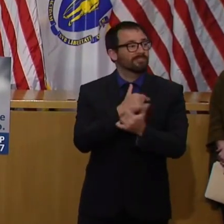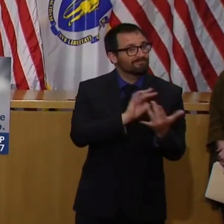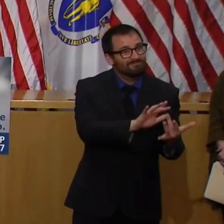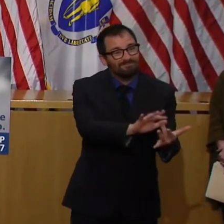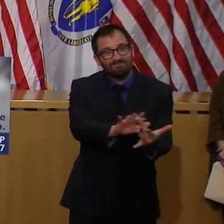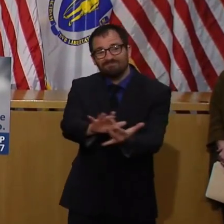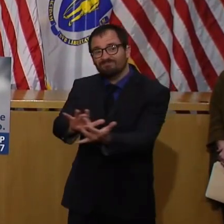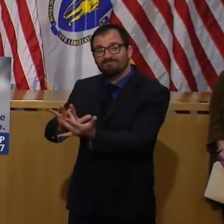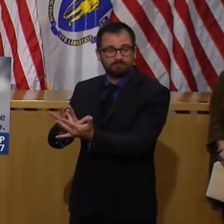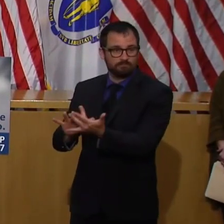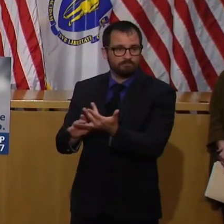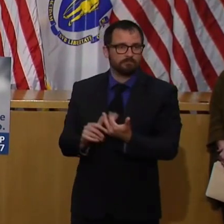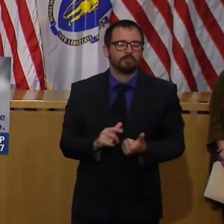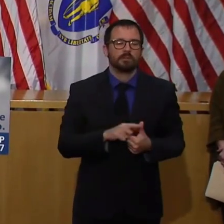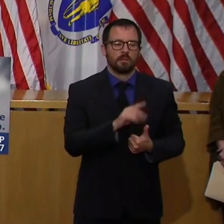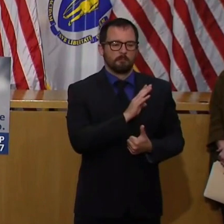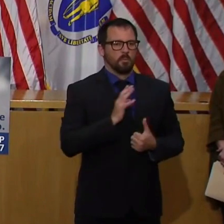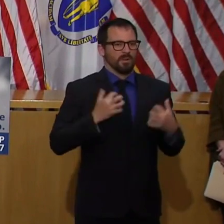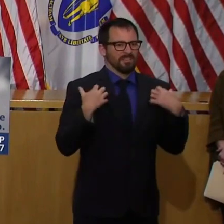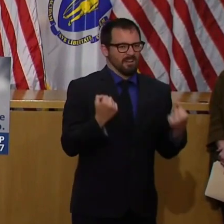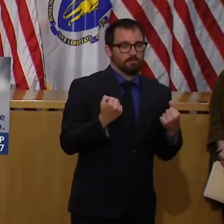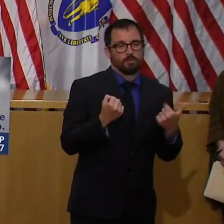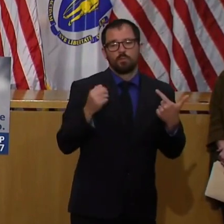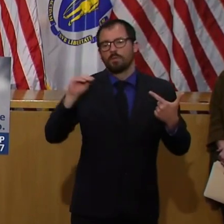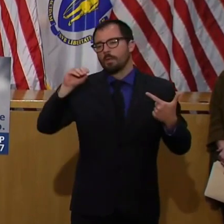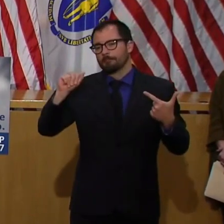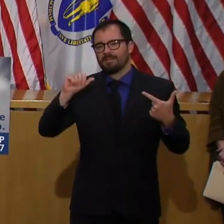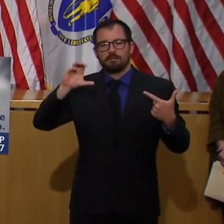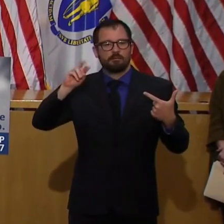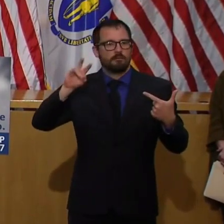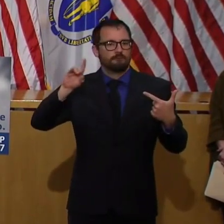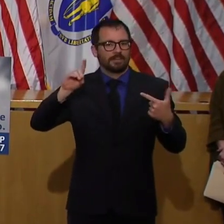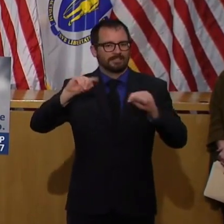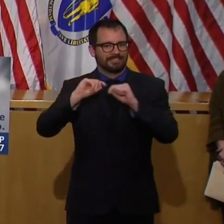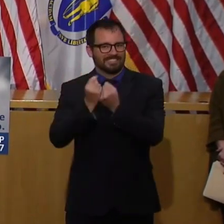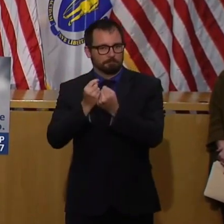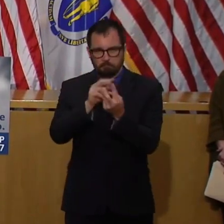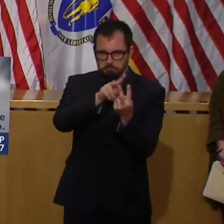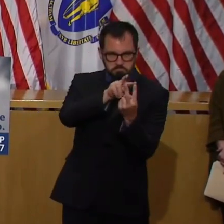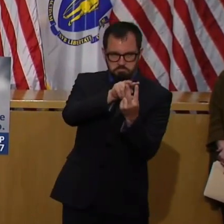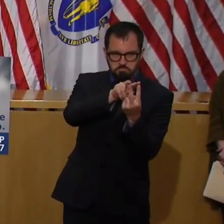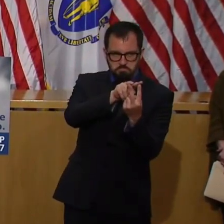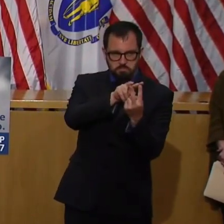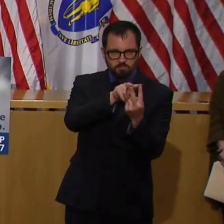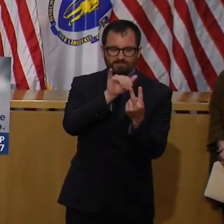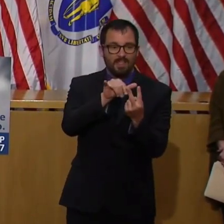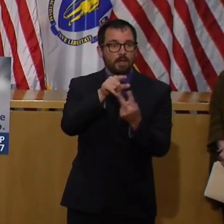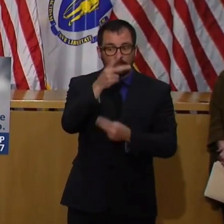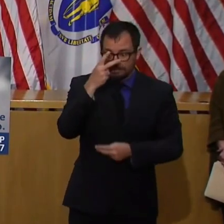IF YOU GET A CALL OR TEXT FROM YOUR LOCAL BOARD OF HEALTH OR FROM THE MA COVID TEAM IT'S